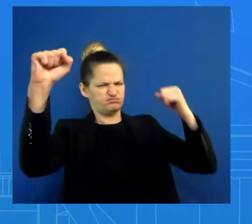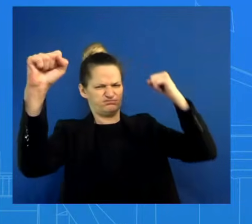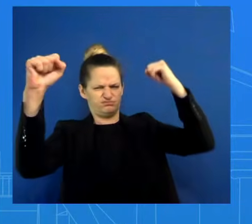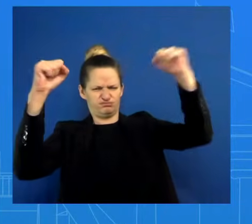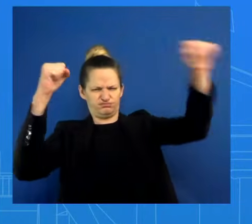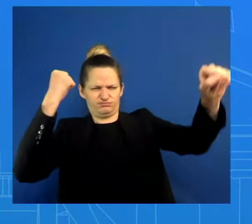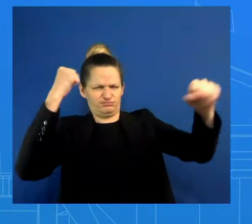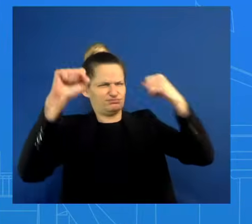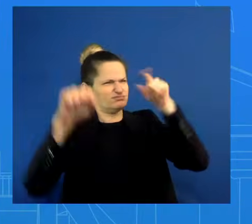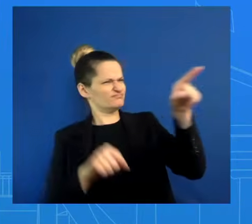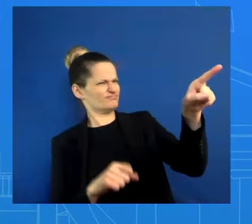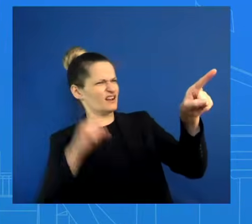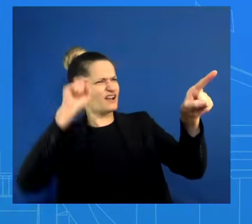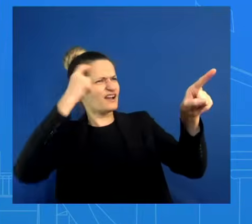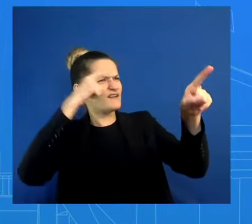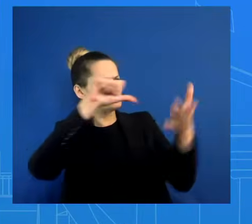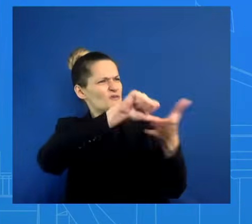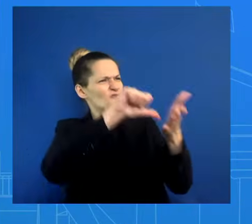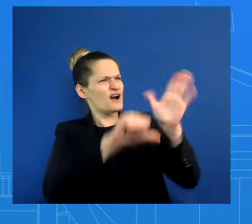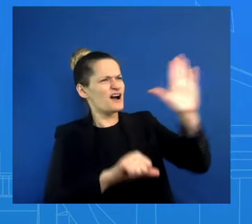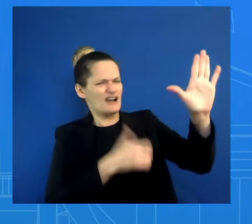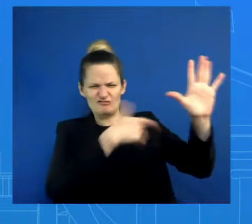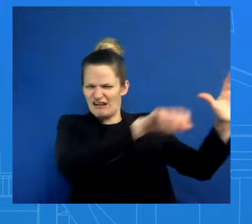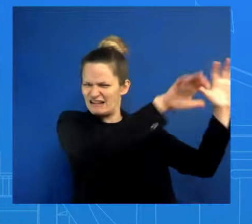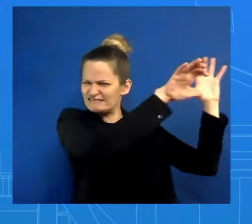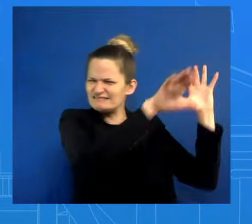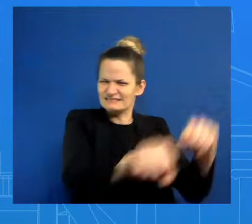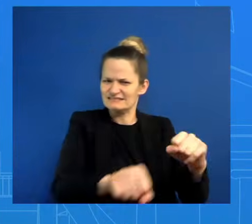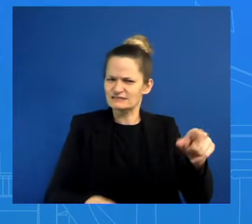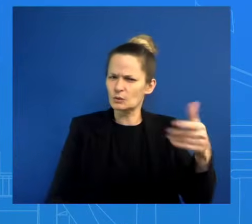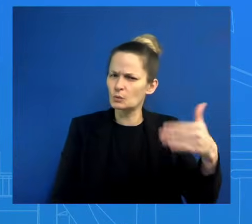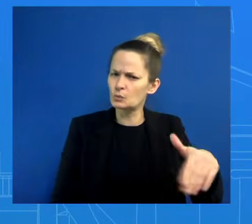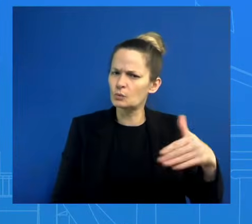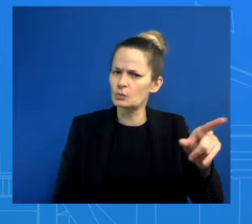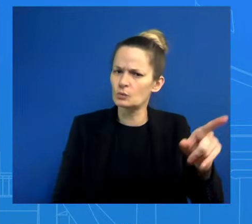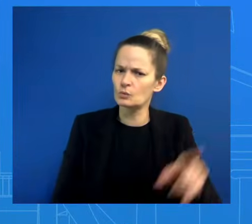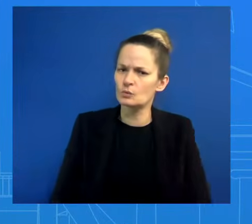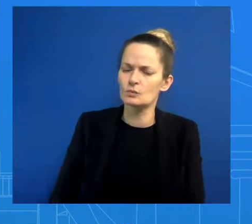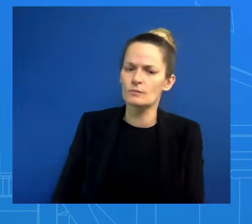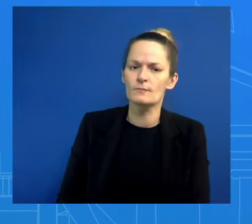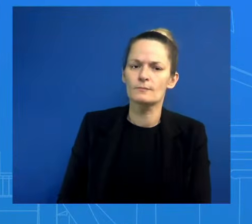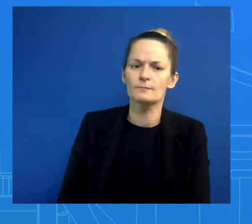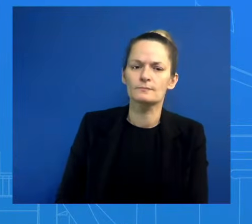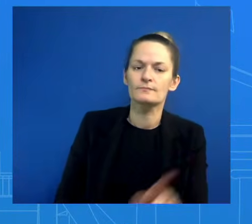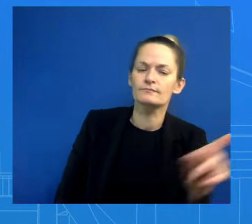The Press: Thank you. My other question is on the -- next week's summit, the African Leaders Summit.